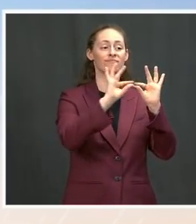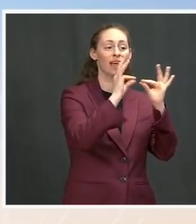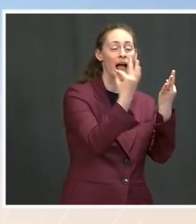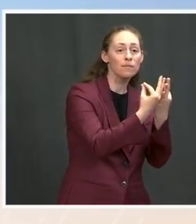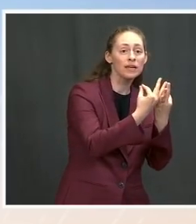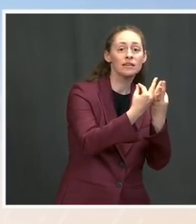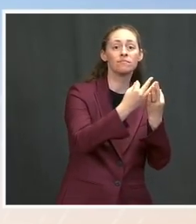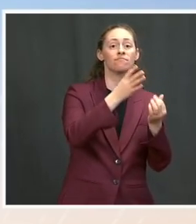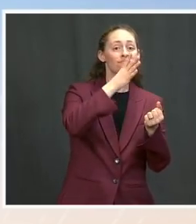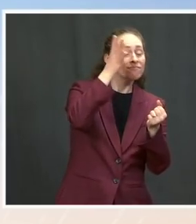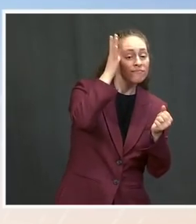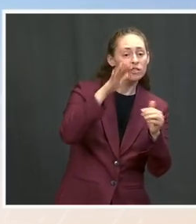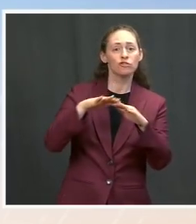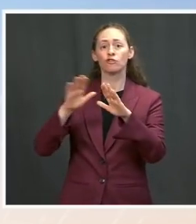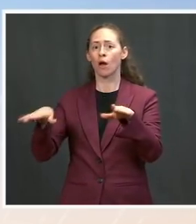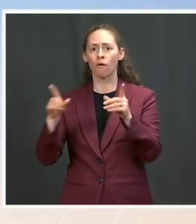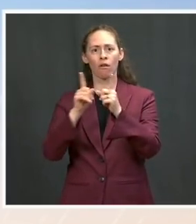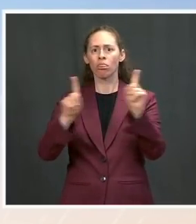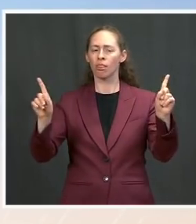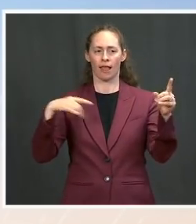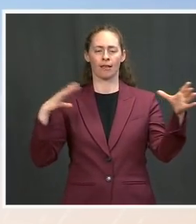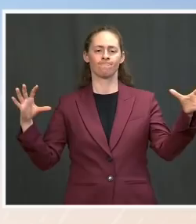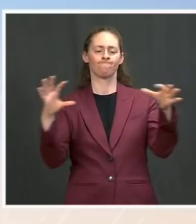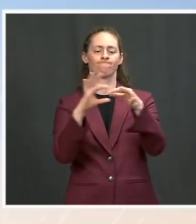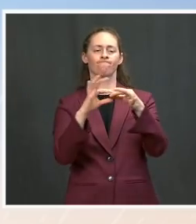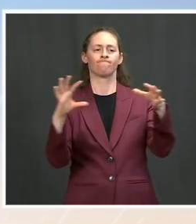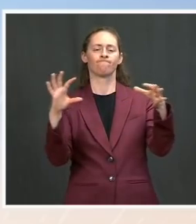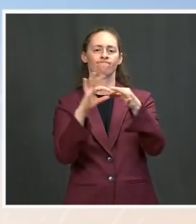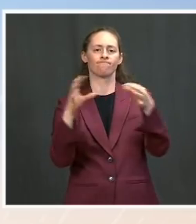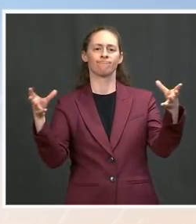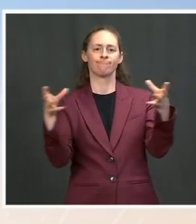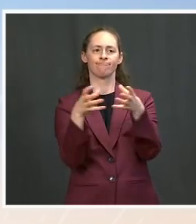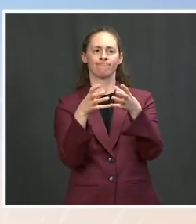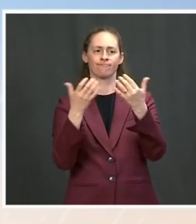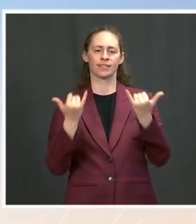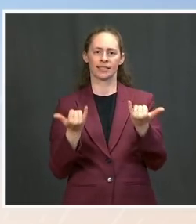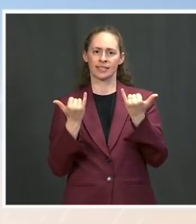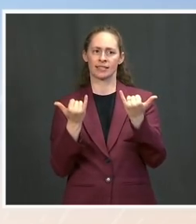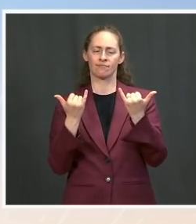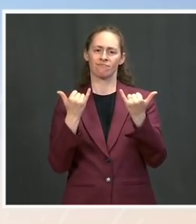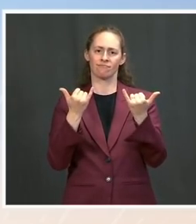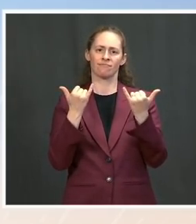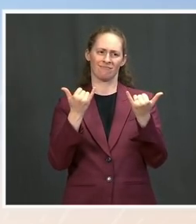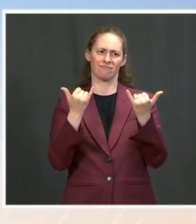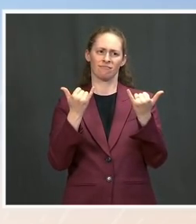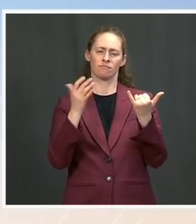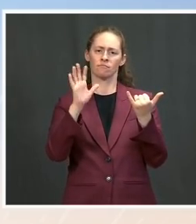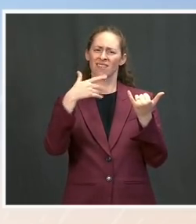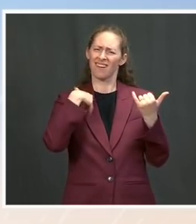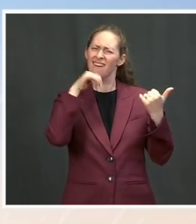Clearly, we're not done; there's a lot of work ahead. Migration is a dynamic and evolving challenge,